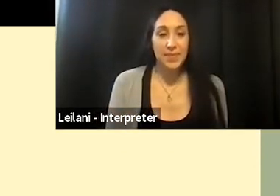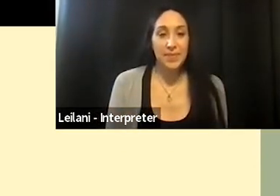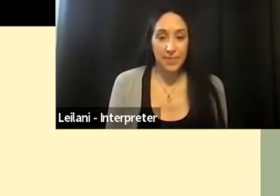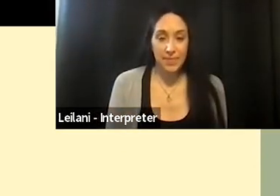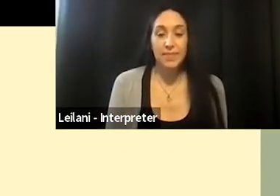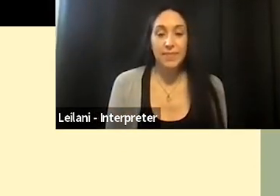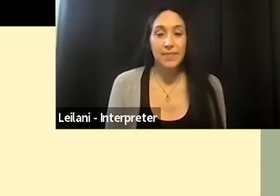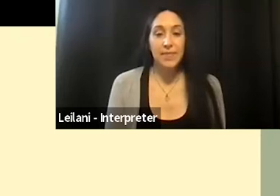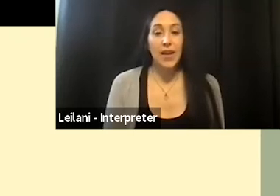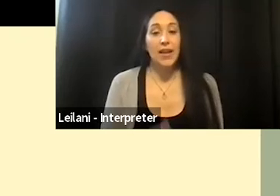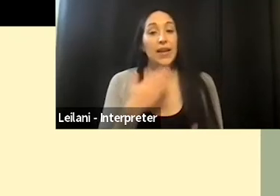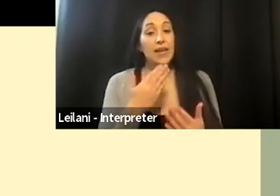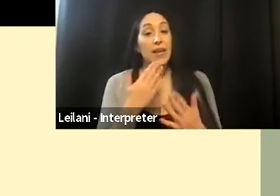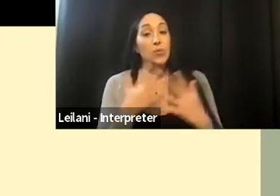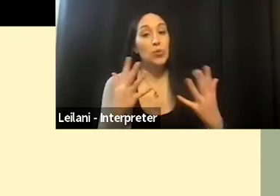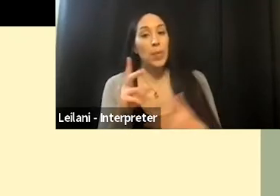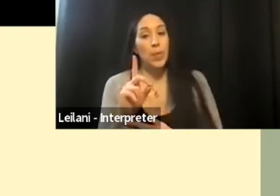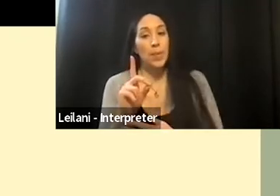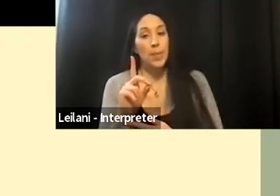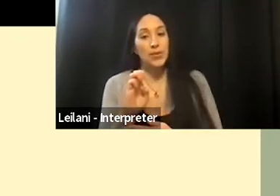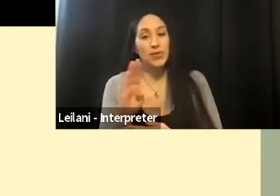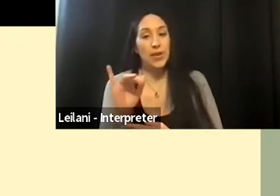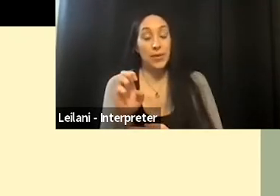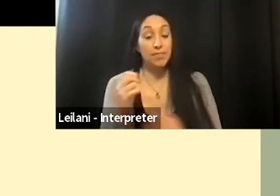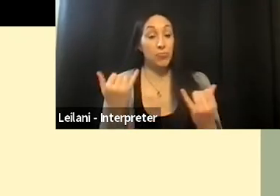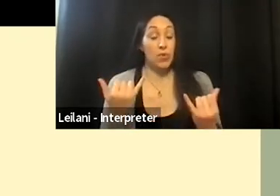[Interpreter] Thank you so much, Debbie. So at this time, we're gonna do